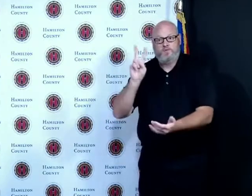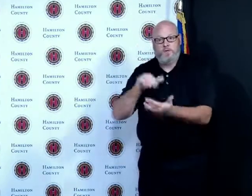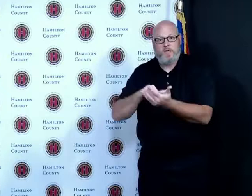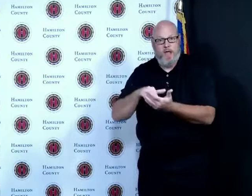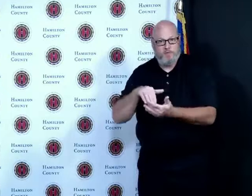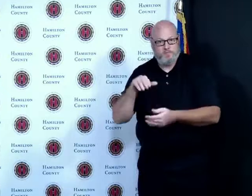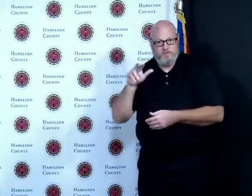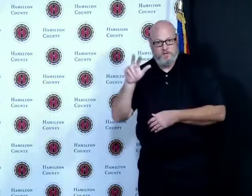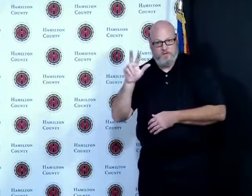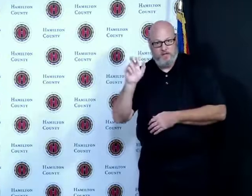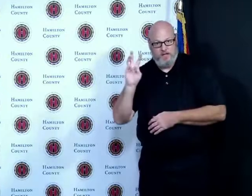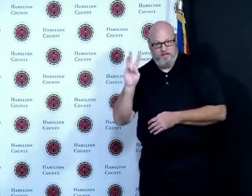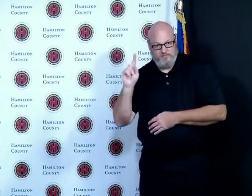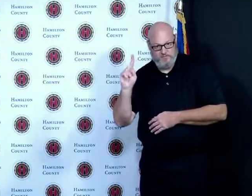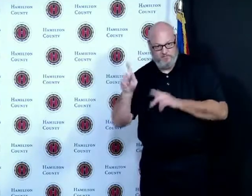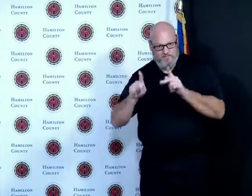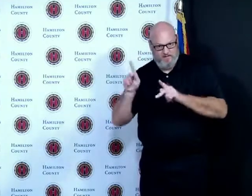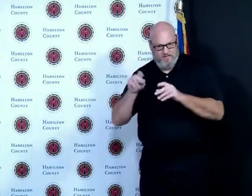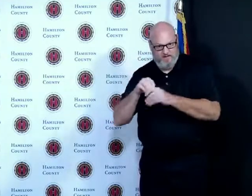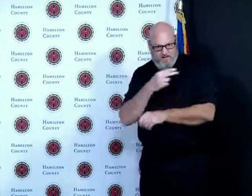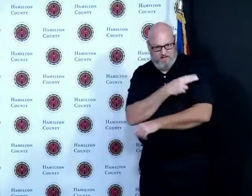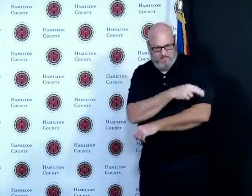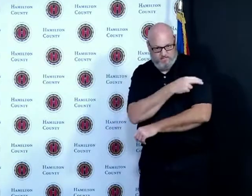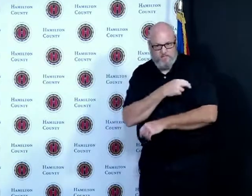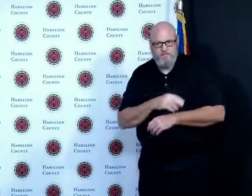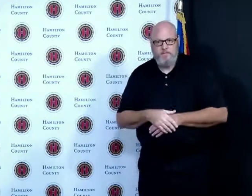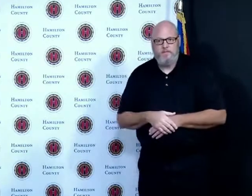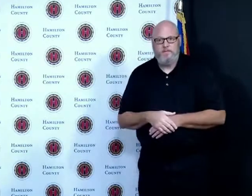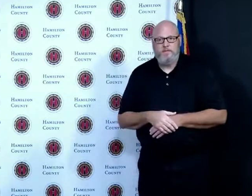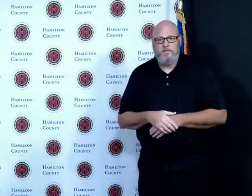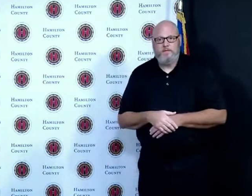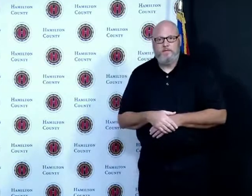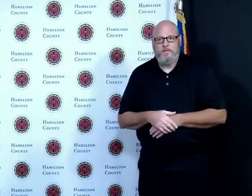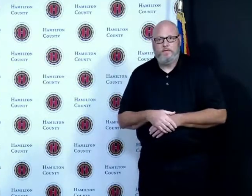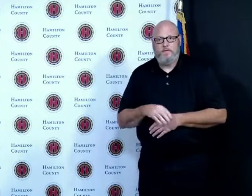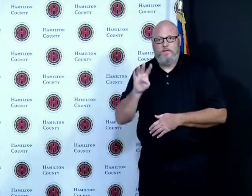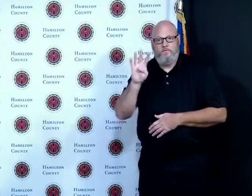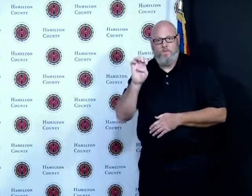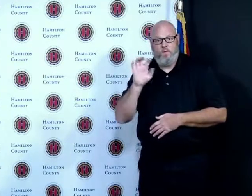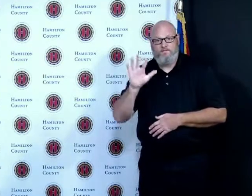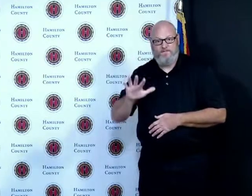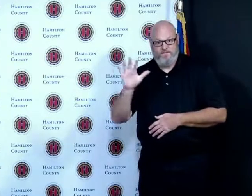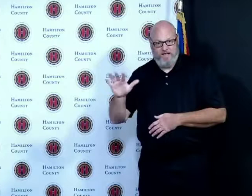and the death toll in Hamilton County is 455 the increases